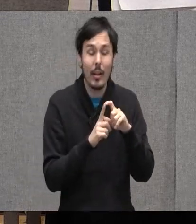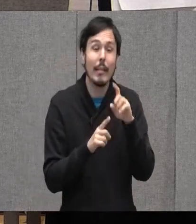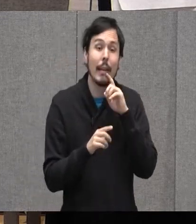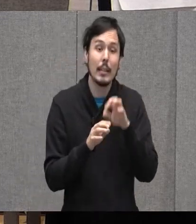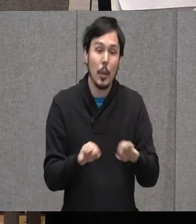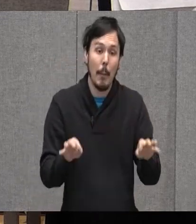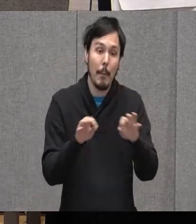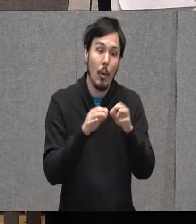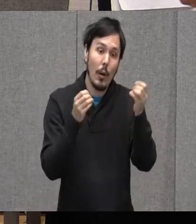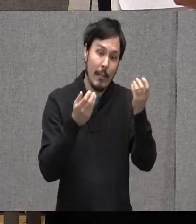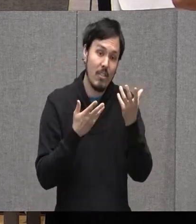information for us.